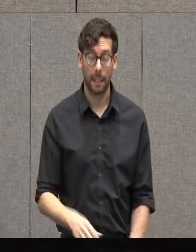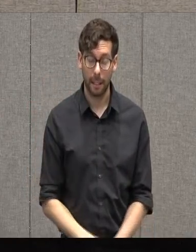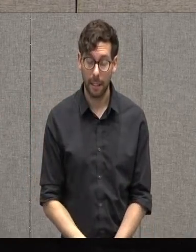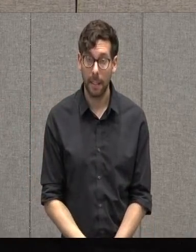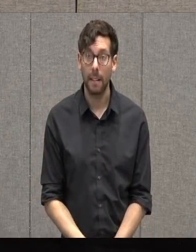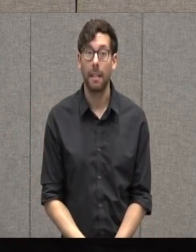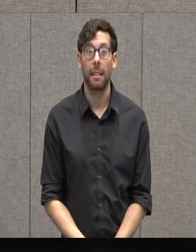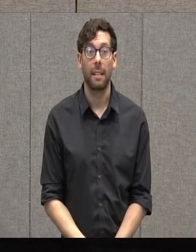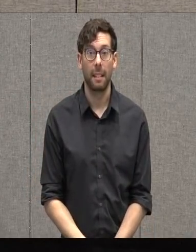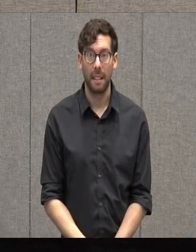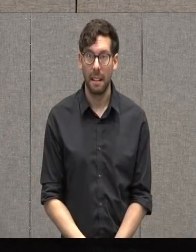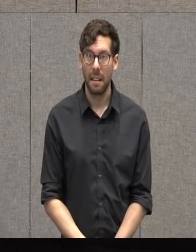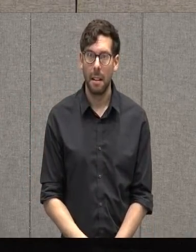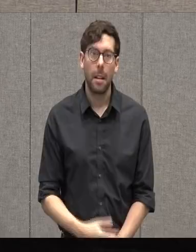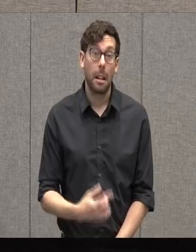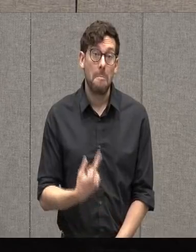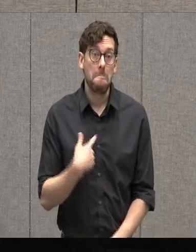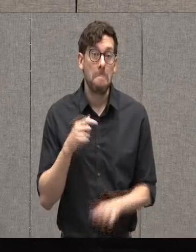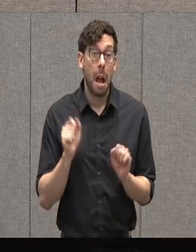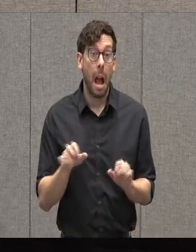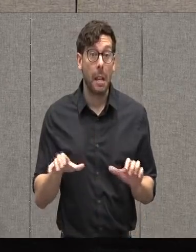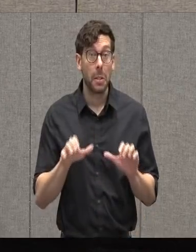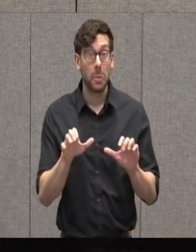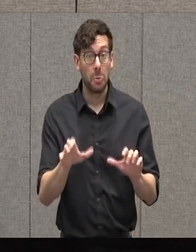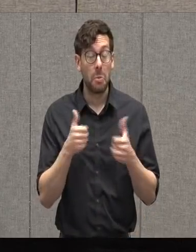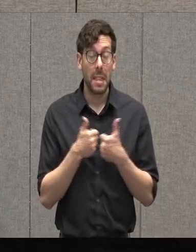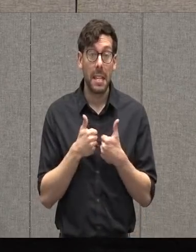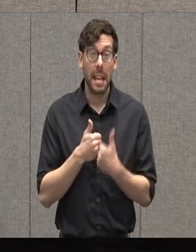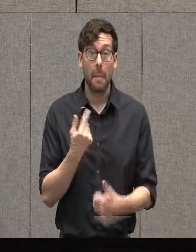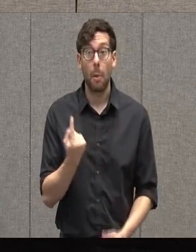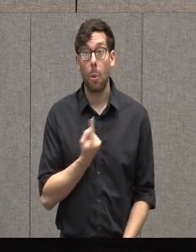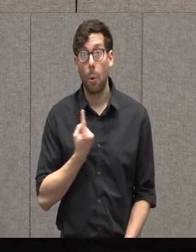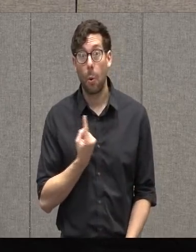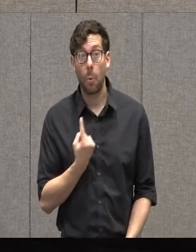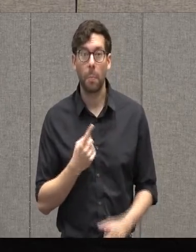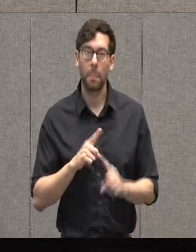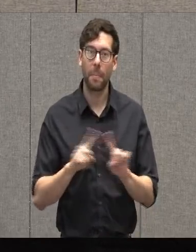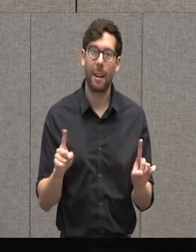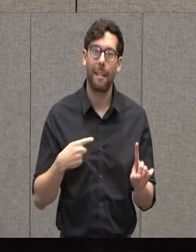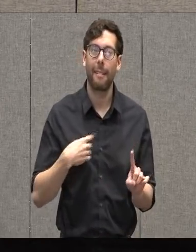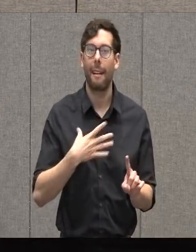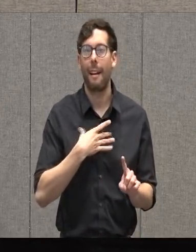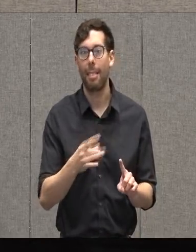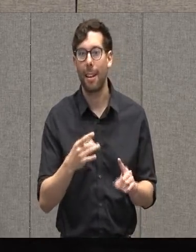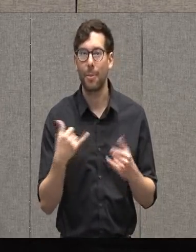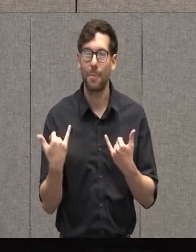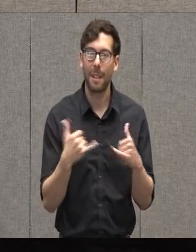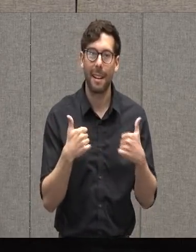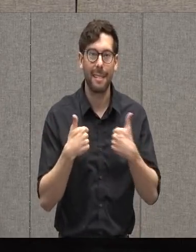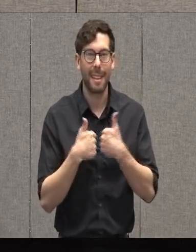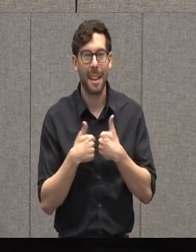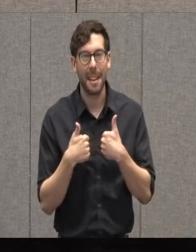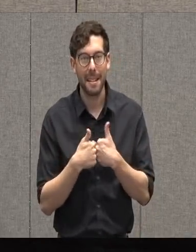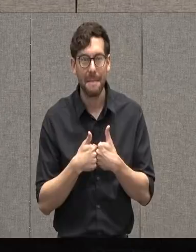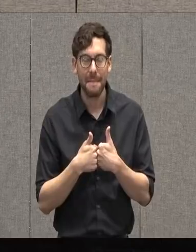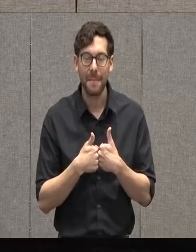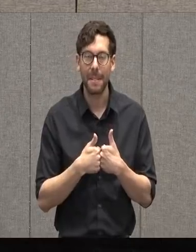I could do this all by myself, but I like to play. I like to play games and Mr. Ortiz is fun,